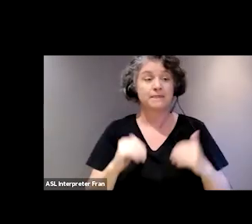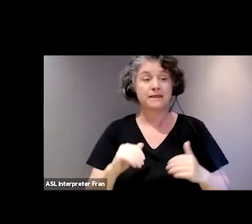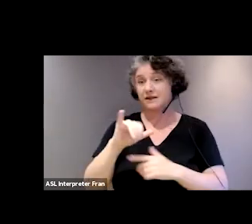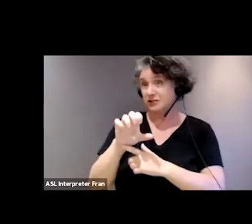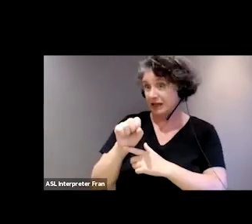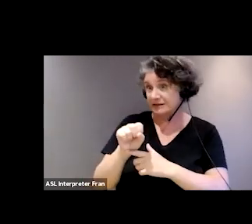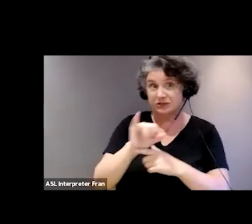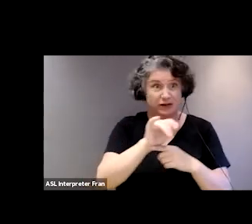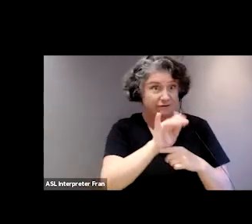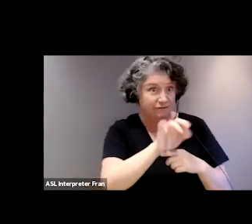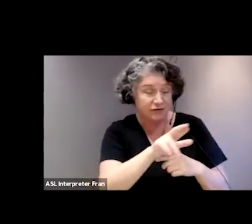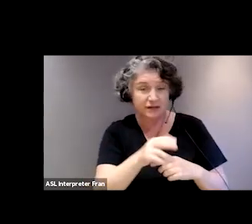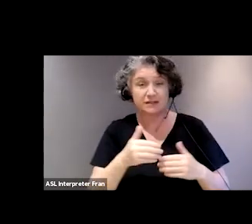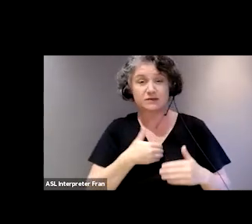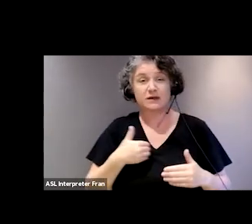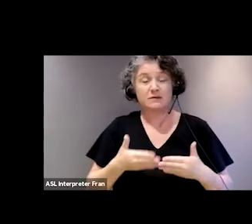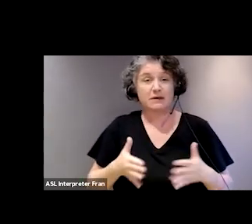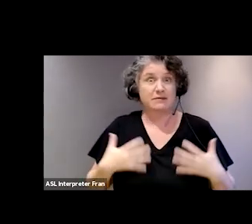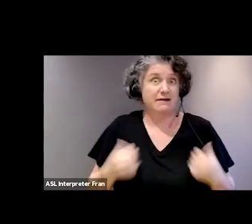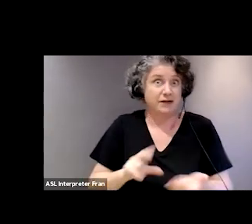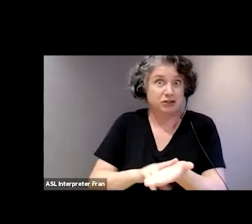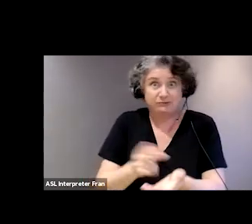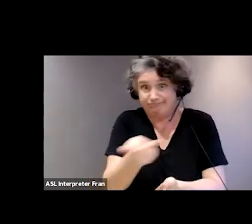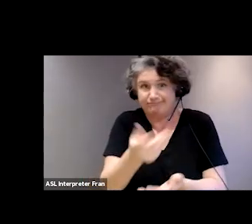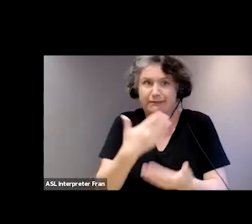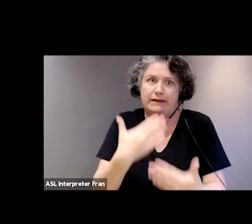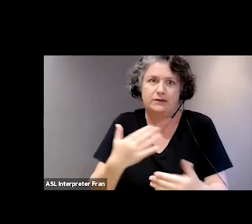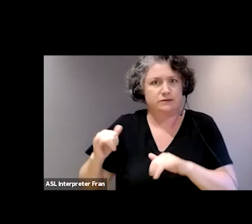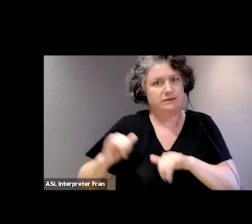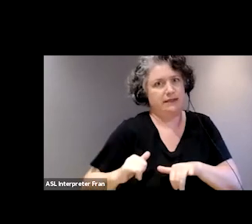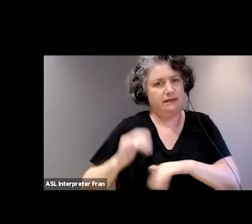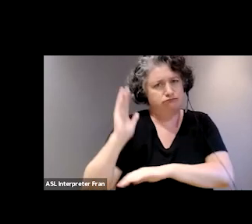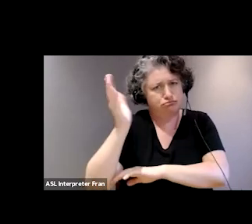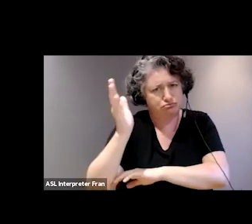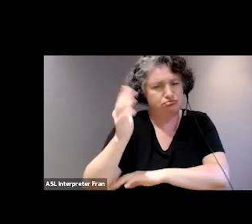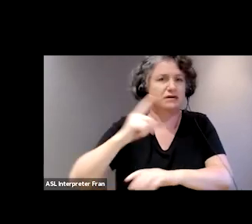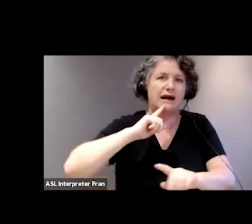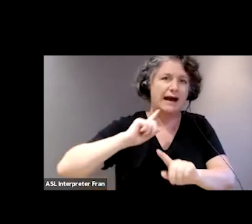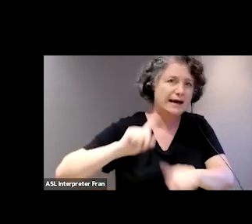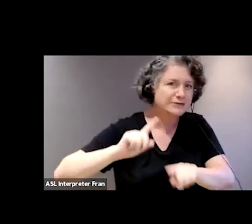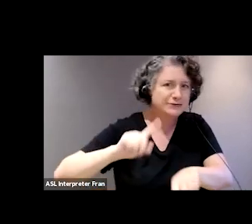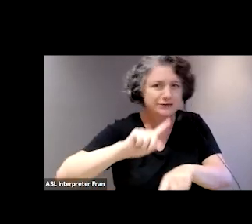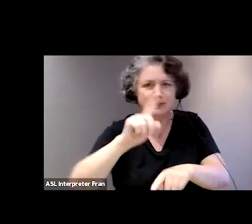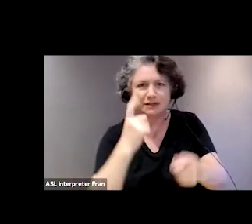CILT, deaf spectrum, the empowerment Council, F no racial people with disabilities coalition of Ontario, the GTA disability coalition, the miles made all